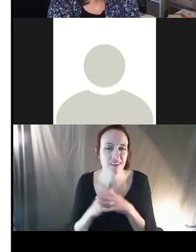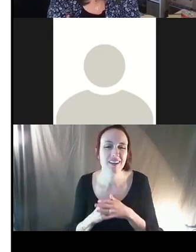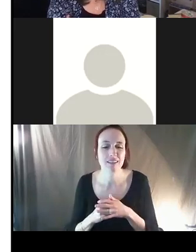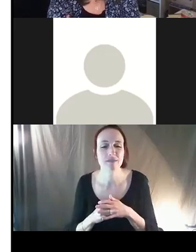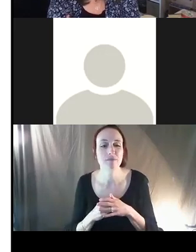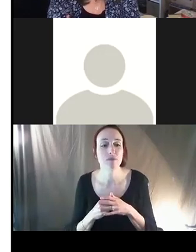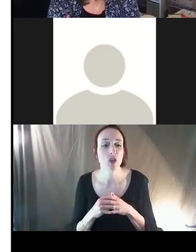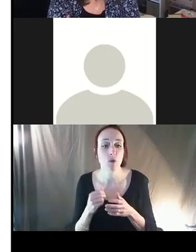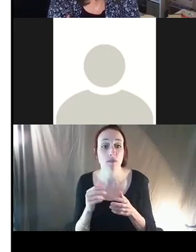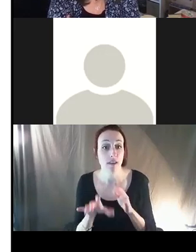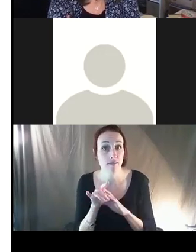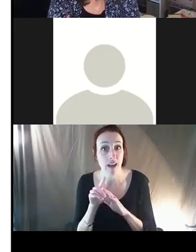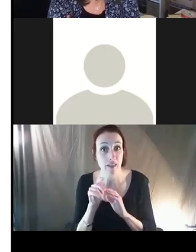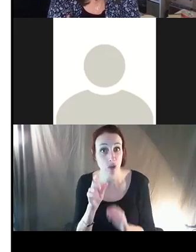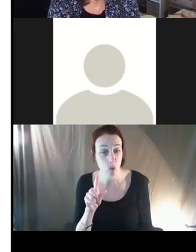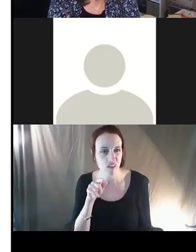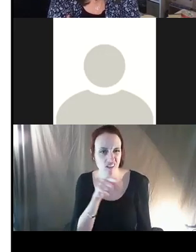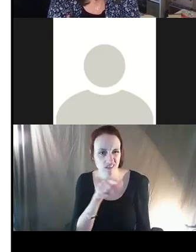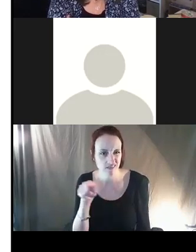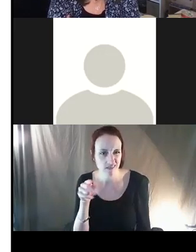is one tool, with one "M."